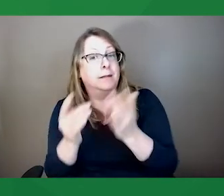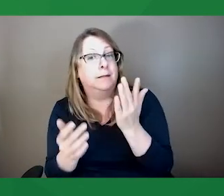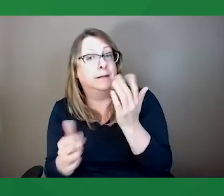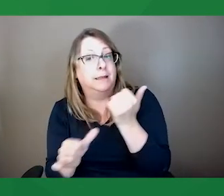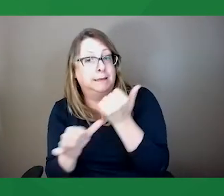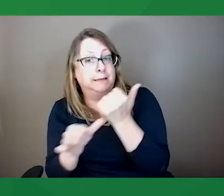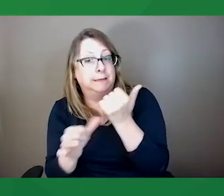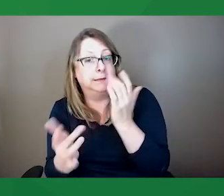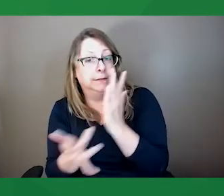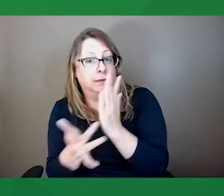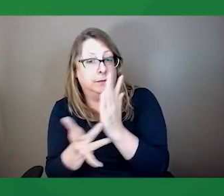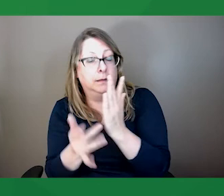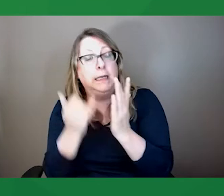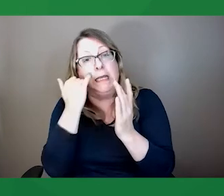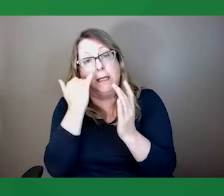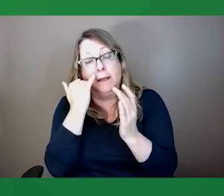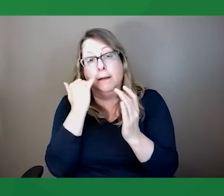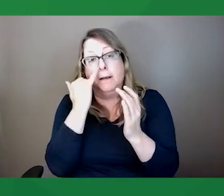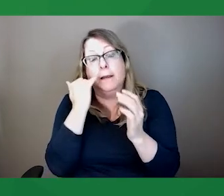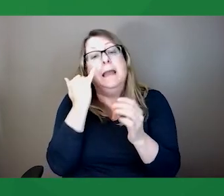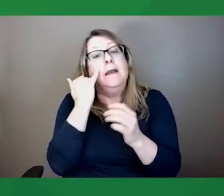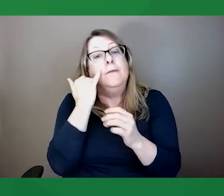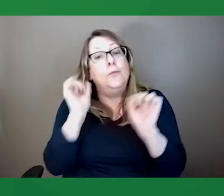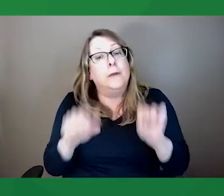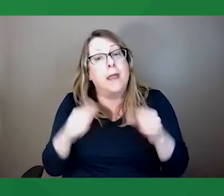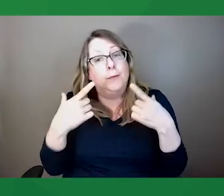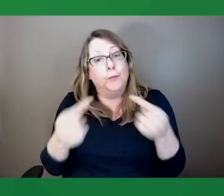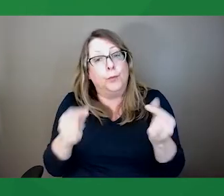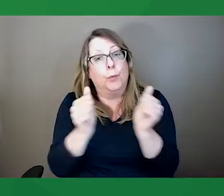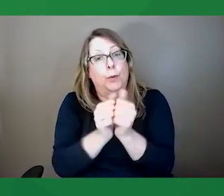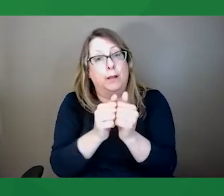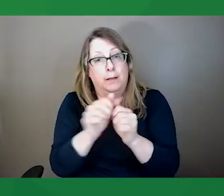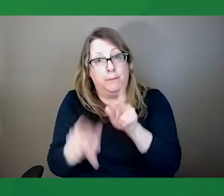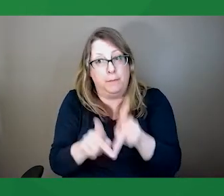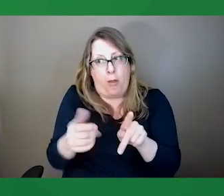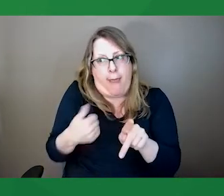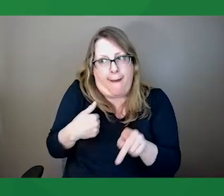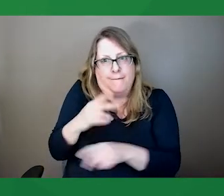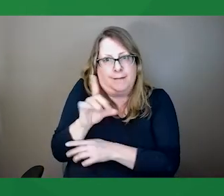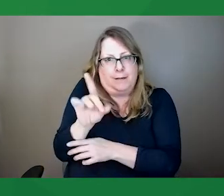If you can do that with people with disabilities, that's going to be great, because you're going to get to experience